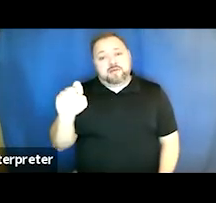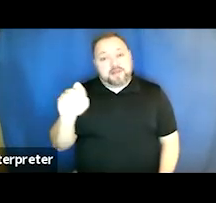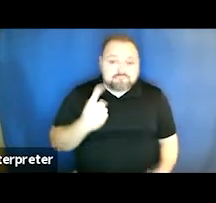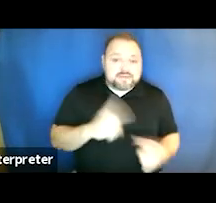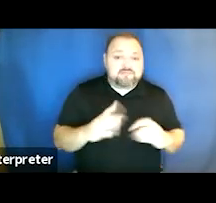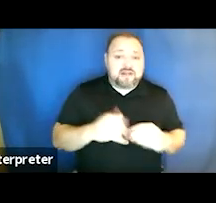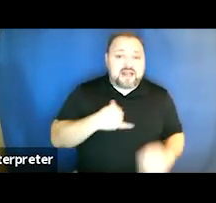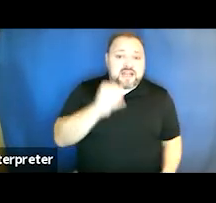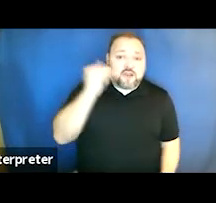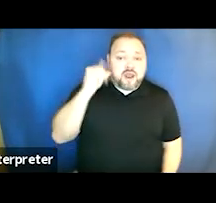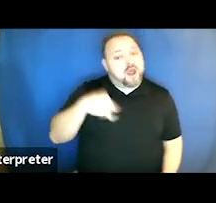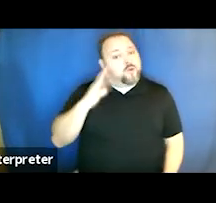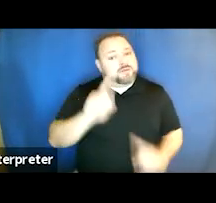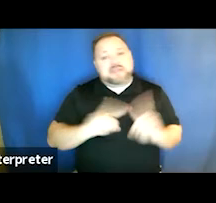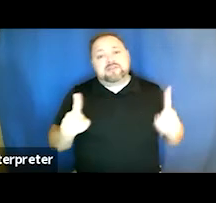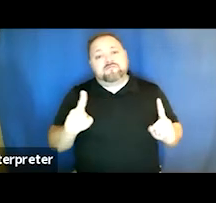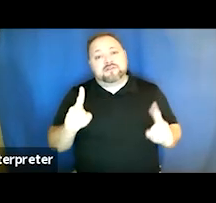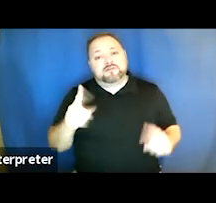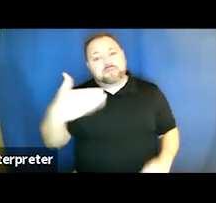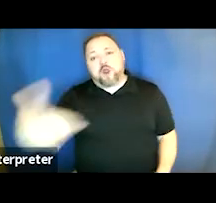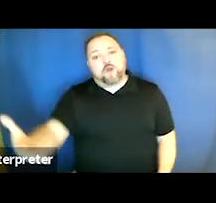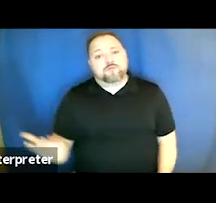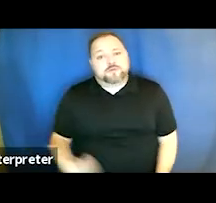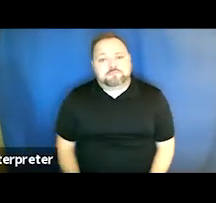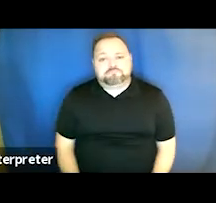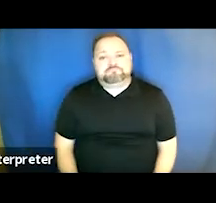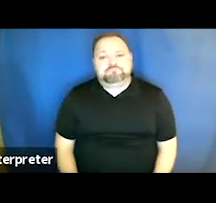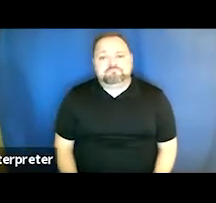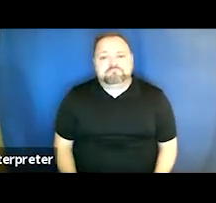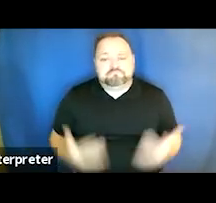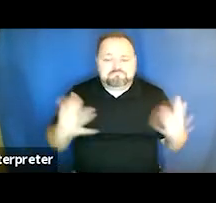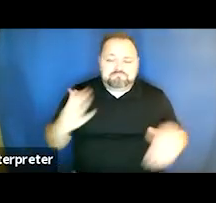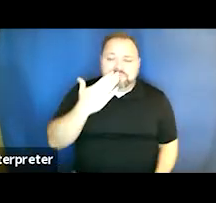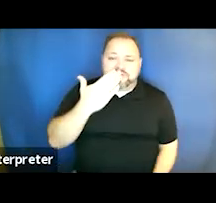and I'm going to be different from today tomorrow. Thank you.